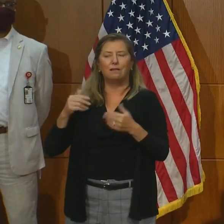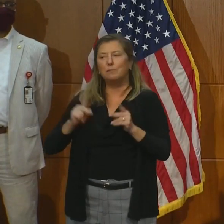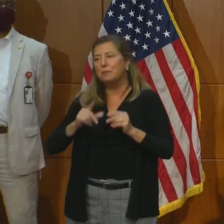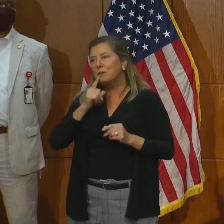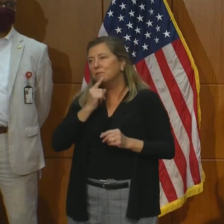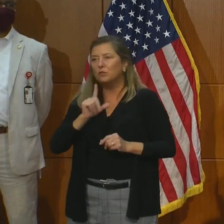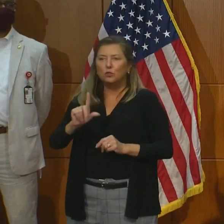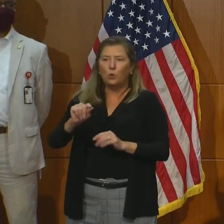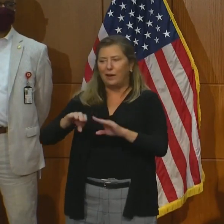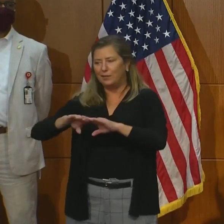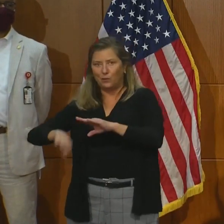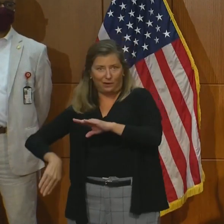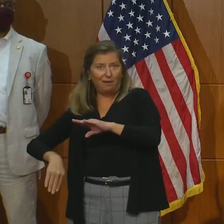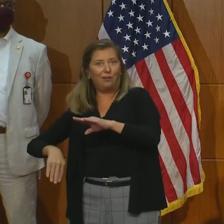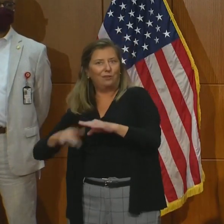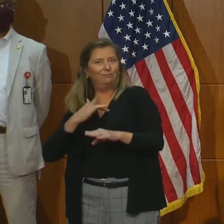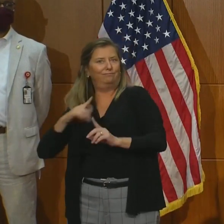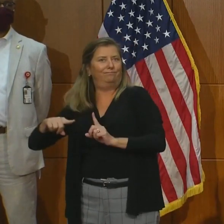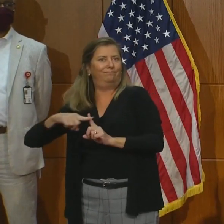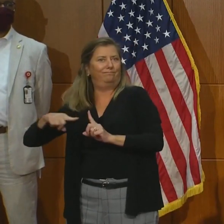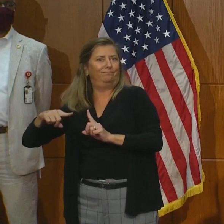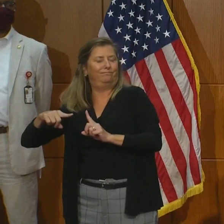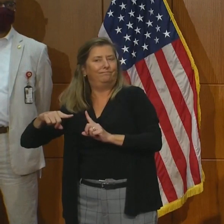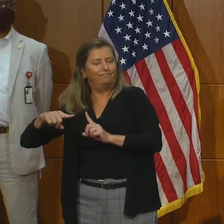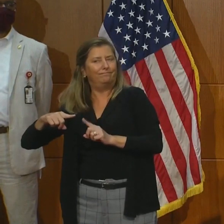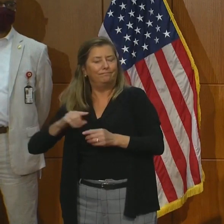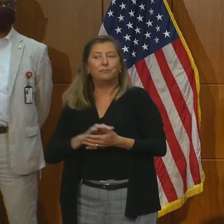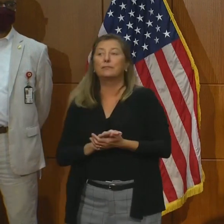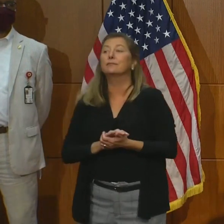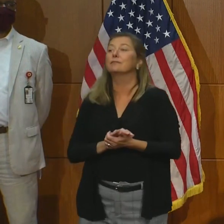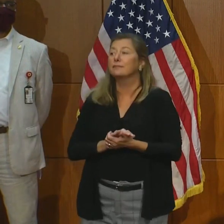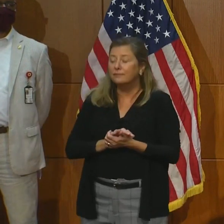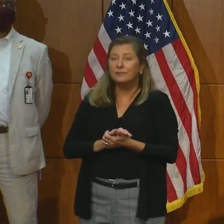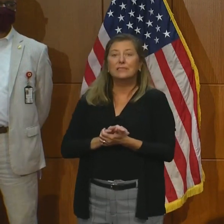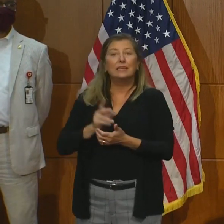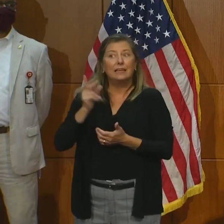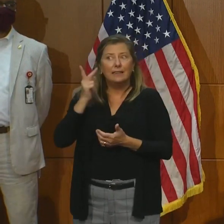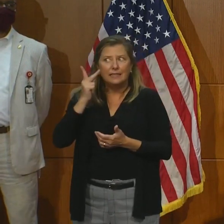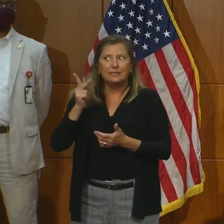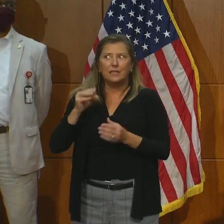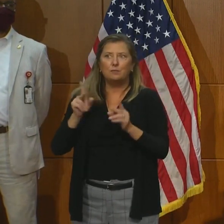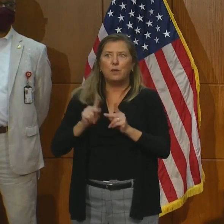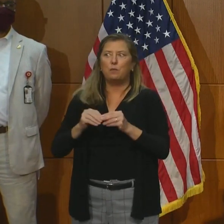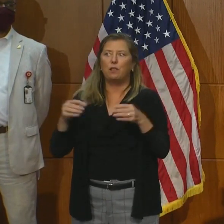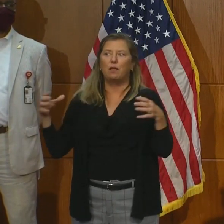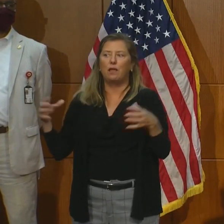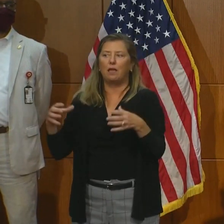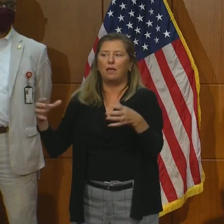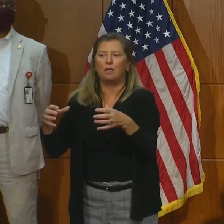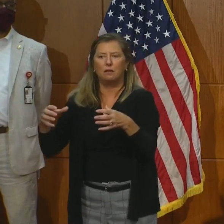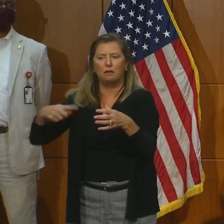NICE. SHIFT TOWARD YOUNGER PEOPLE TESTING POSITIVE PEOPLE IN THEIR TWENTIES EVEN YOUNGER.